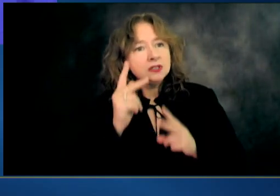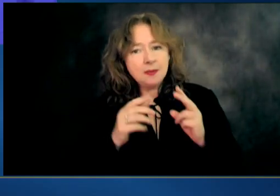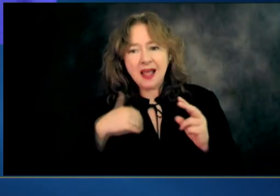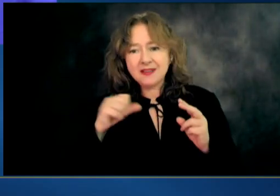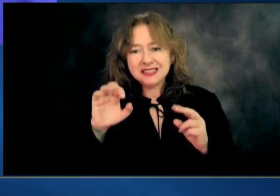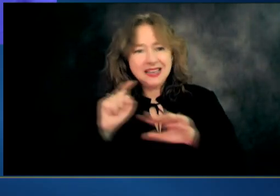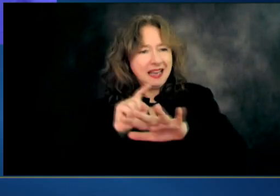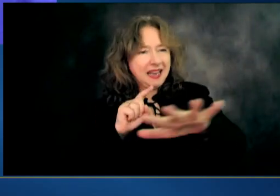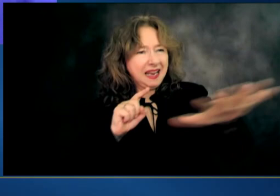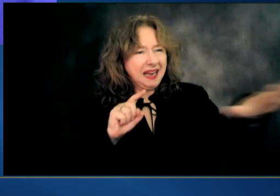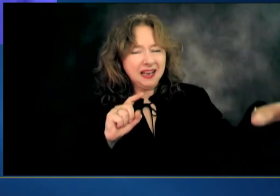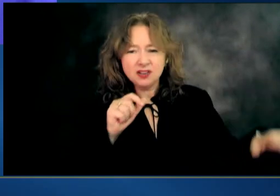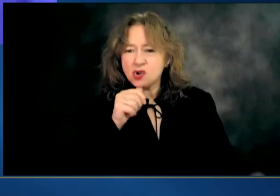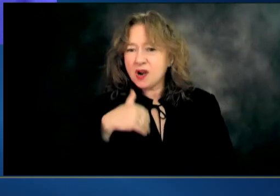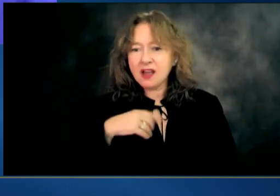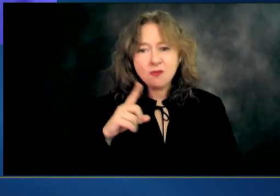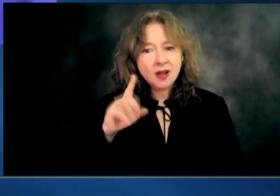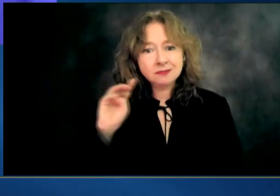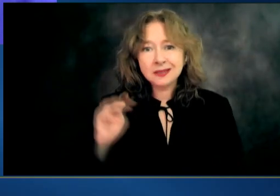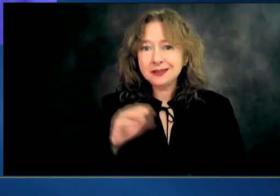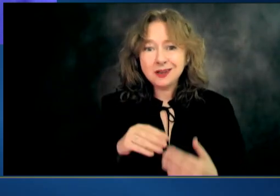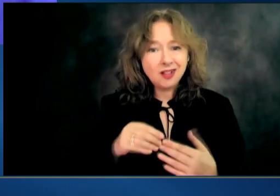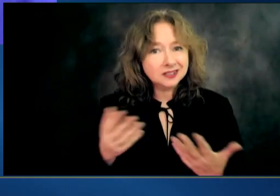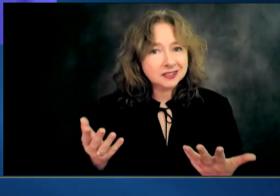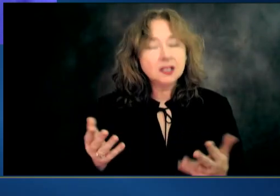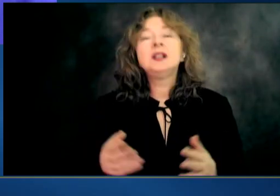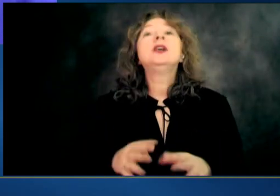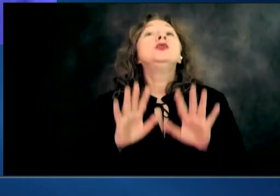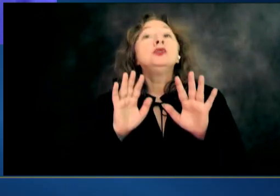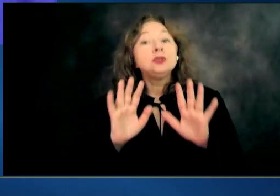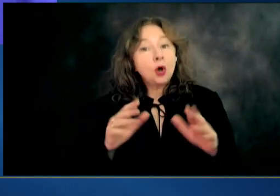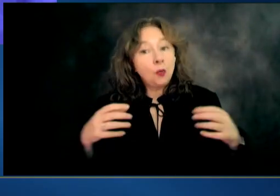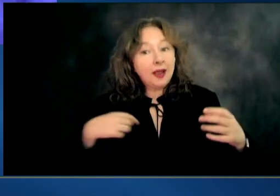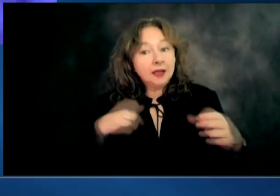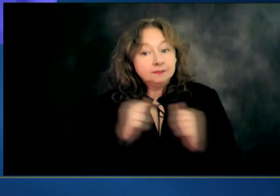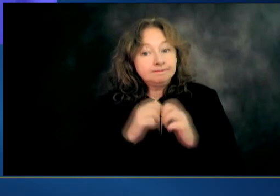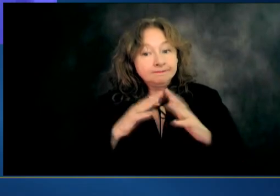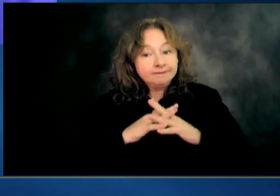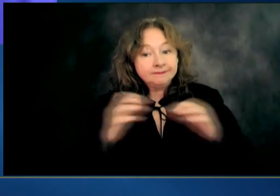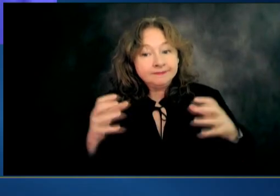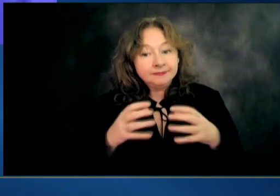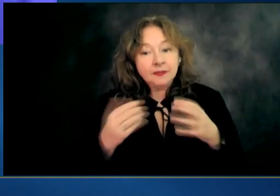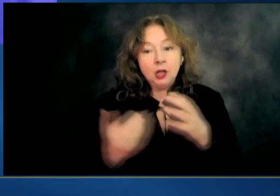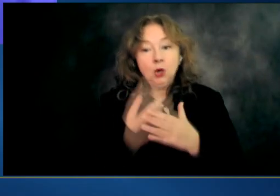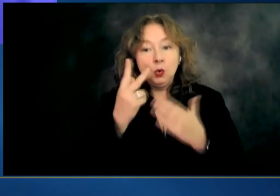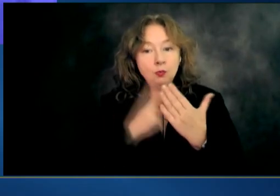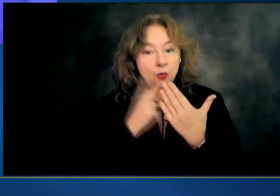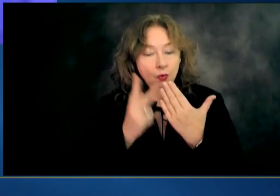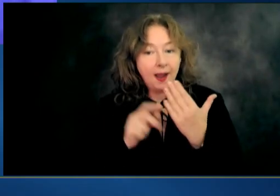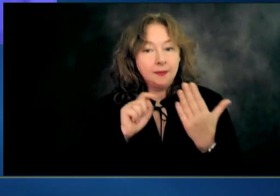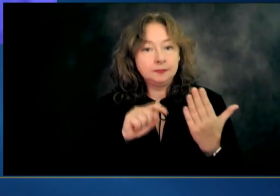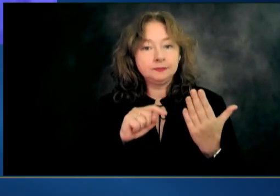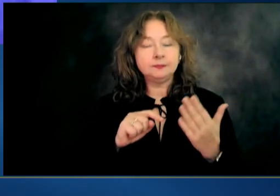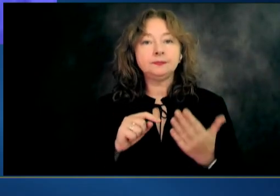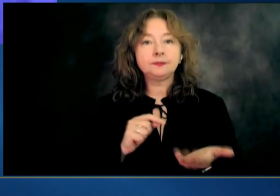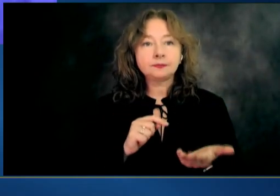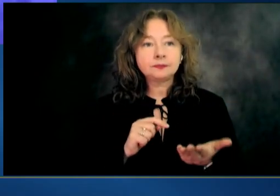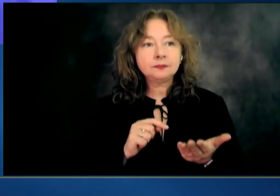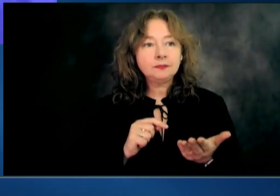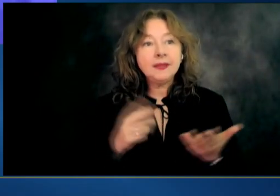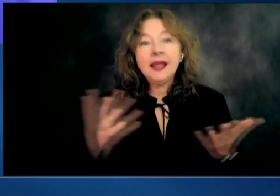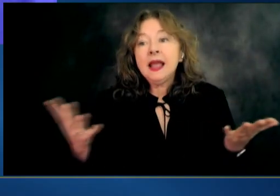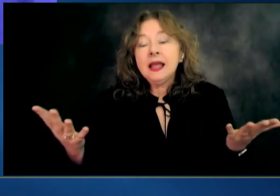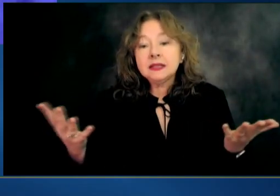So, what we're doing is we're creating this new program, and what it does is it simply says,